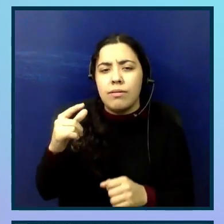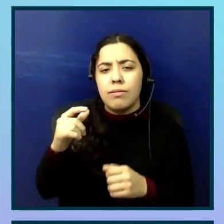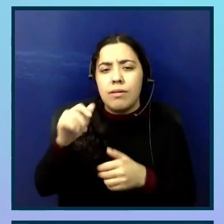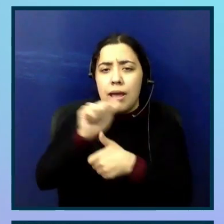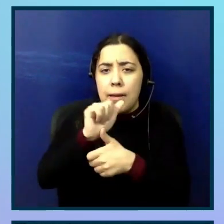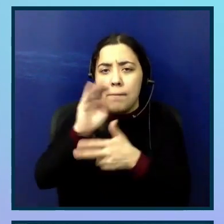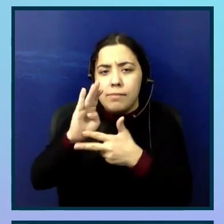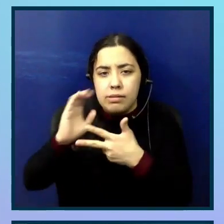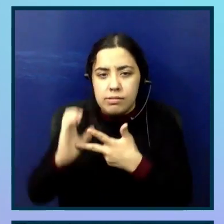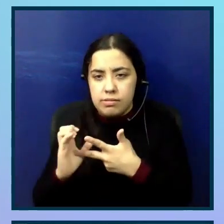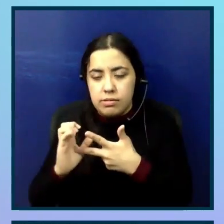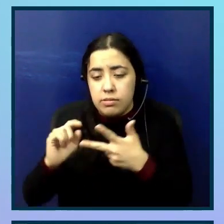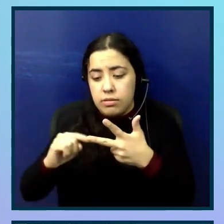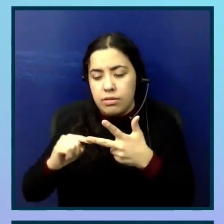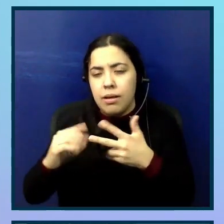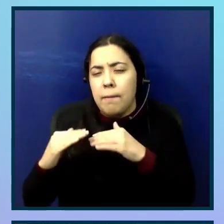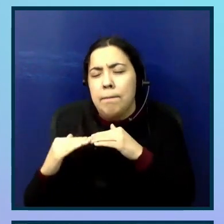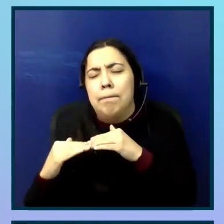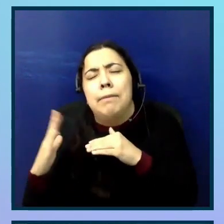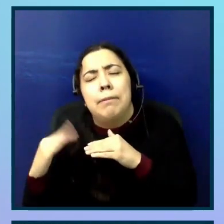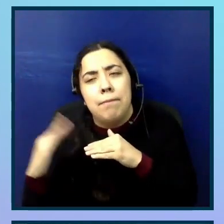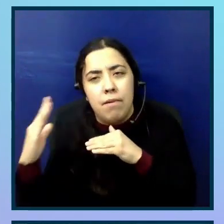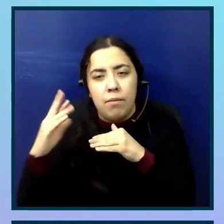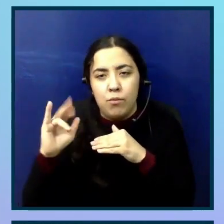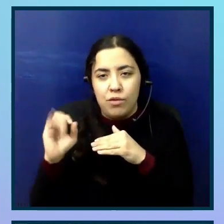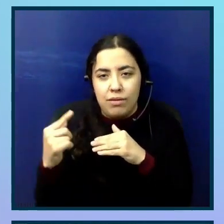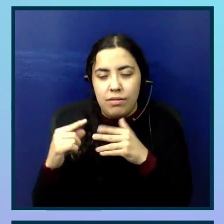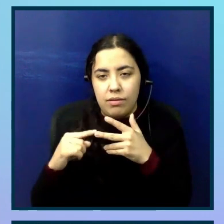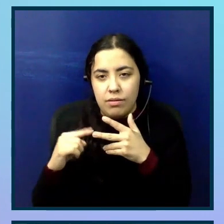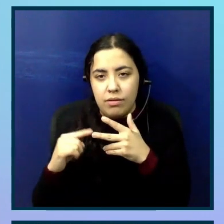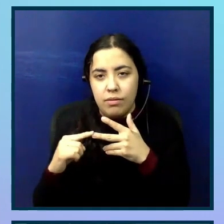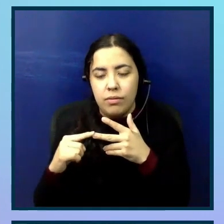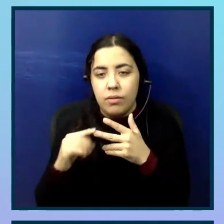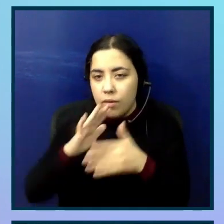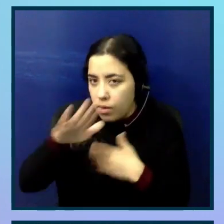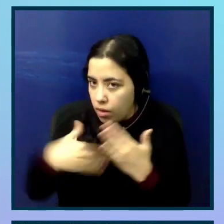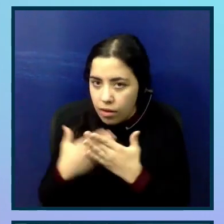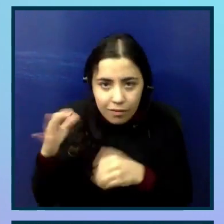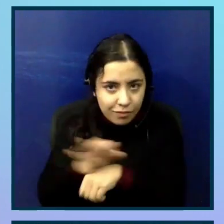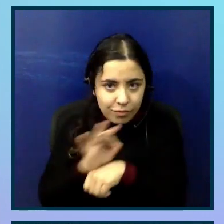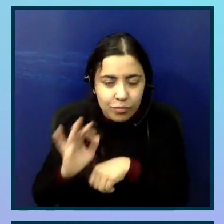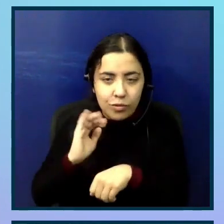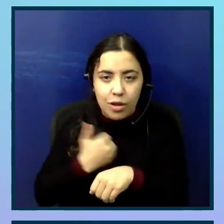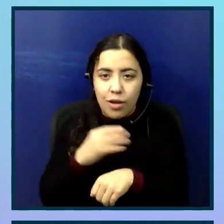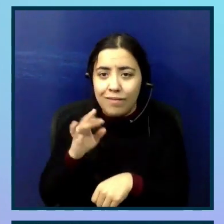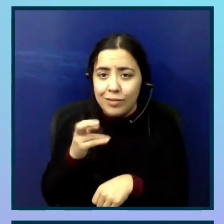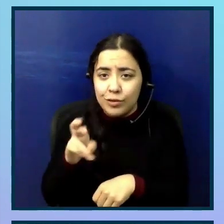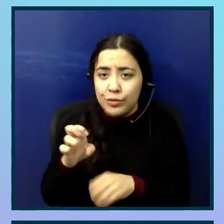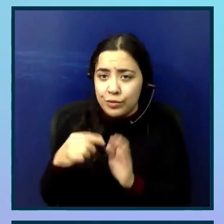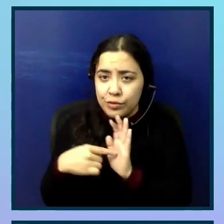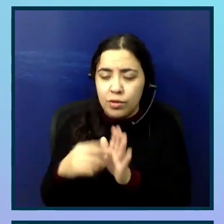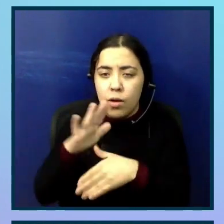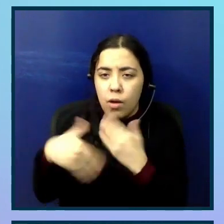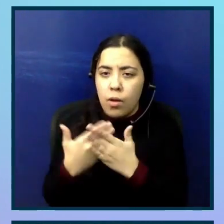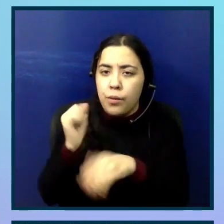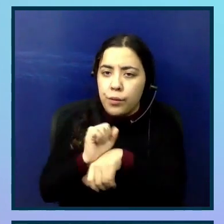that was required for all of our features. It means that every functionality in the feature, all these workflows are usable